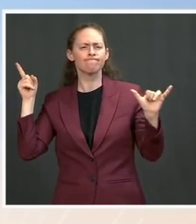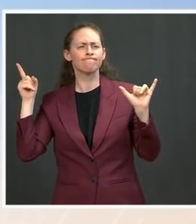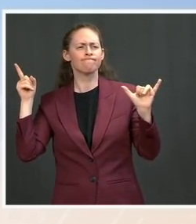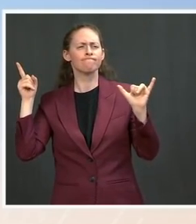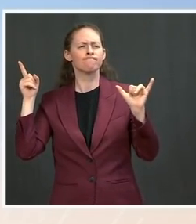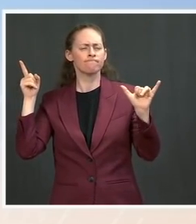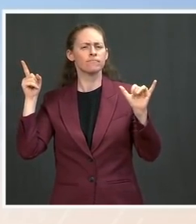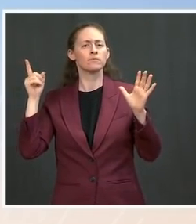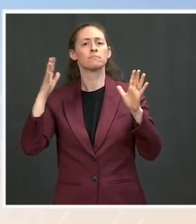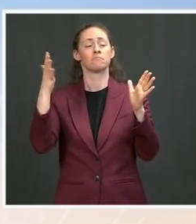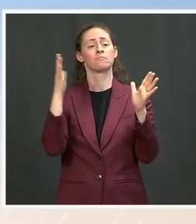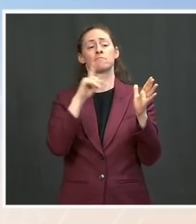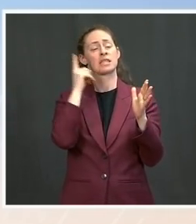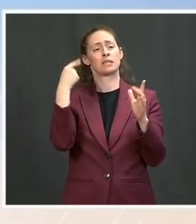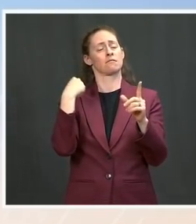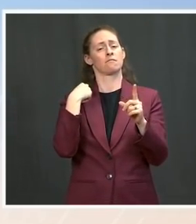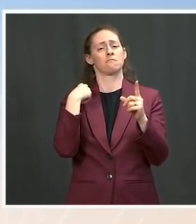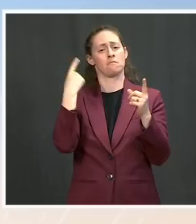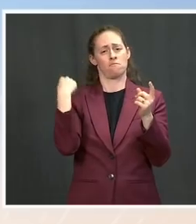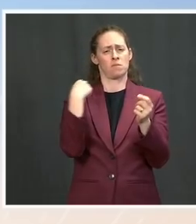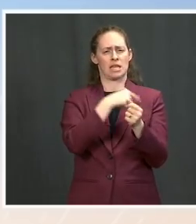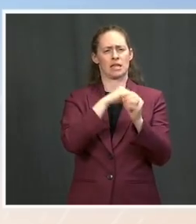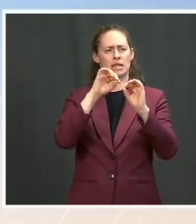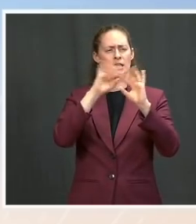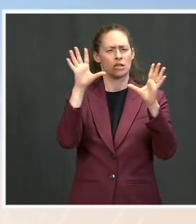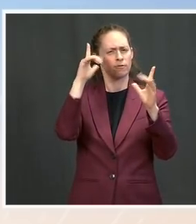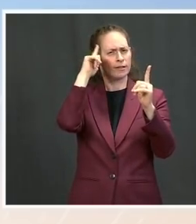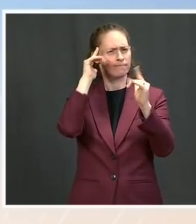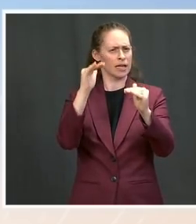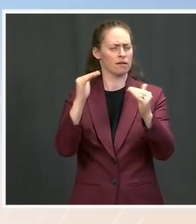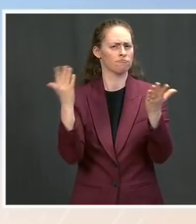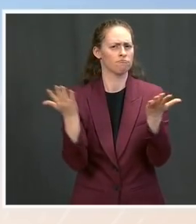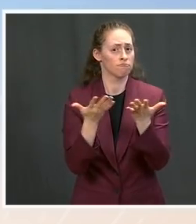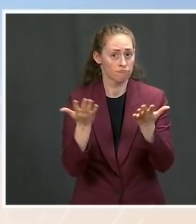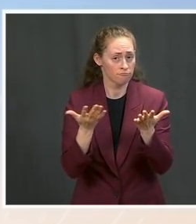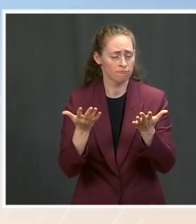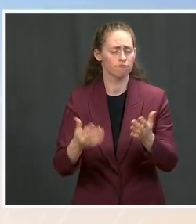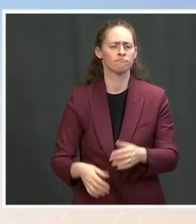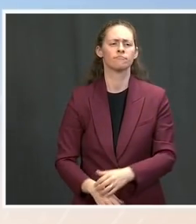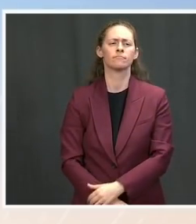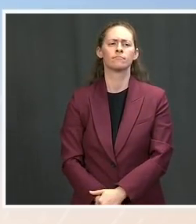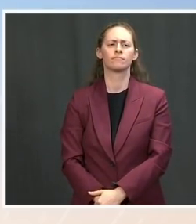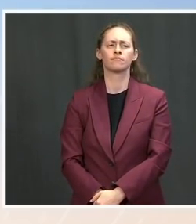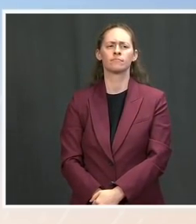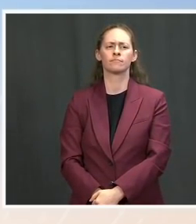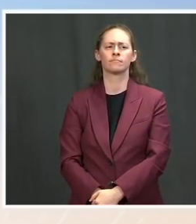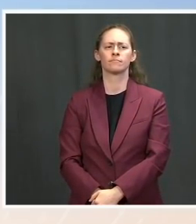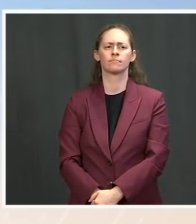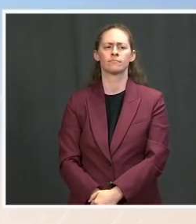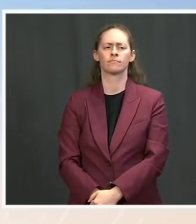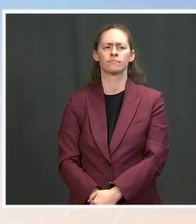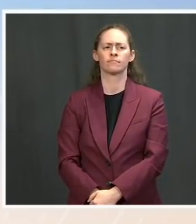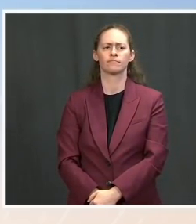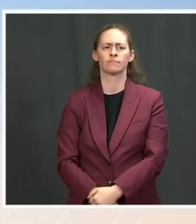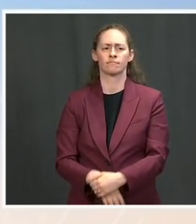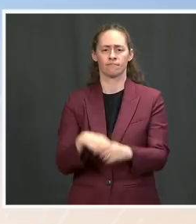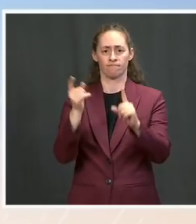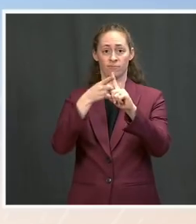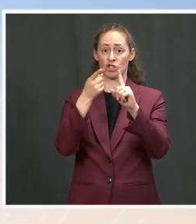we'll have something to say about this once the WTO session gets underway. Obviously, Ambassador Tai is --